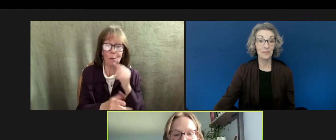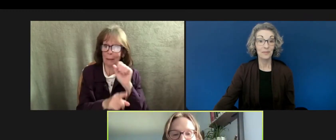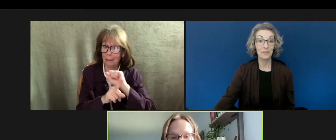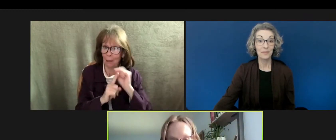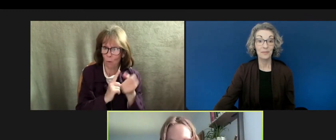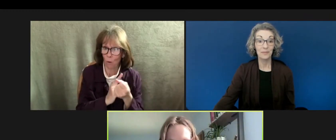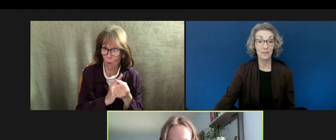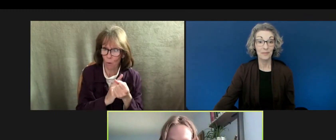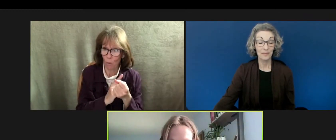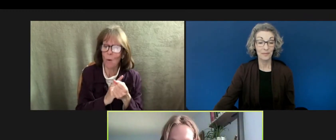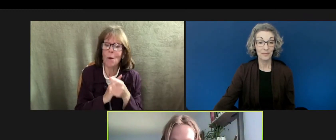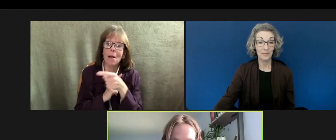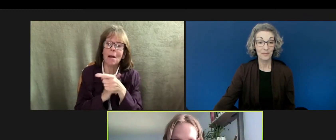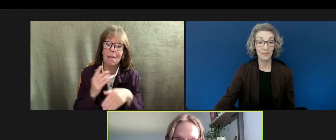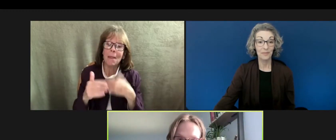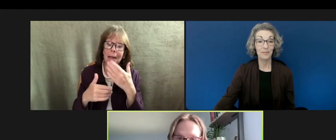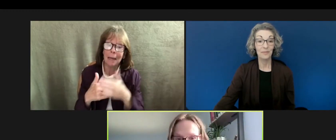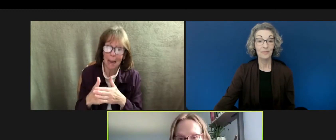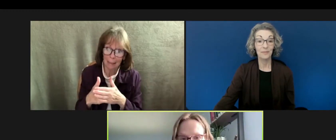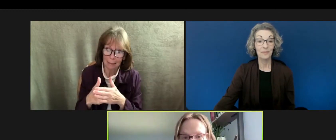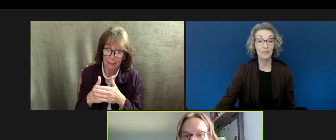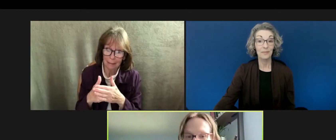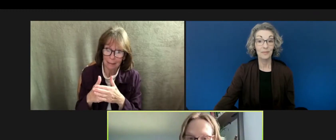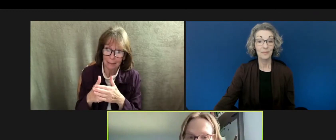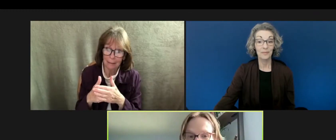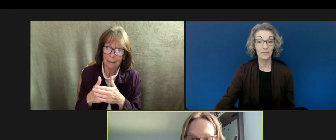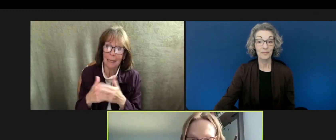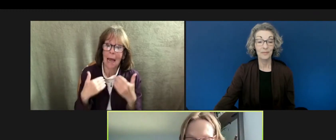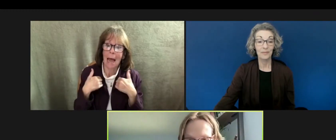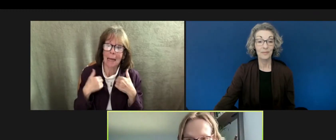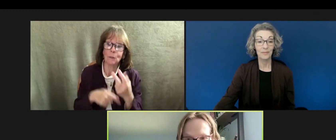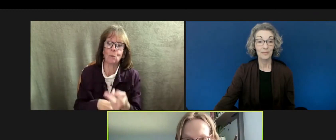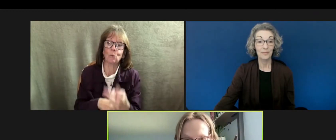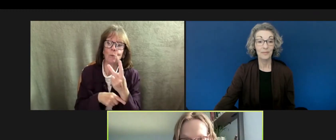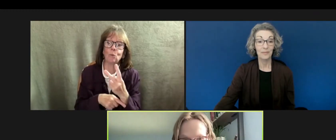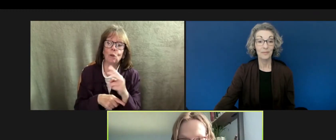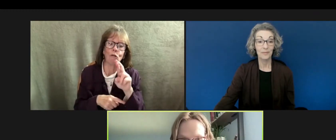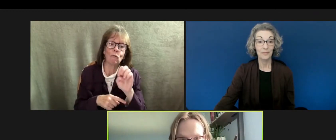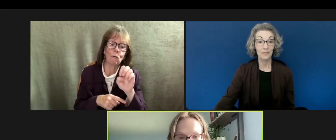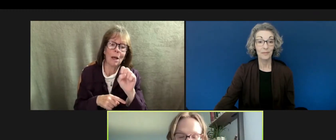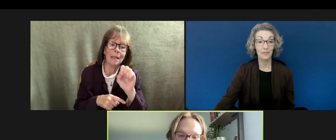This next scenario has two residents as the characters.